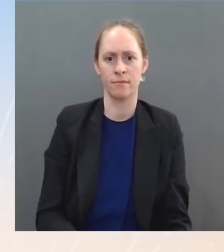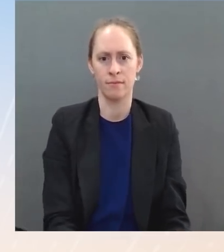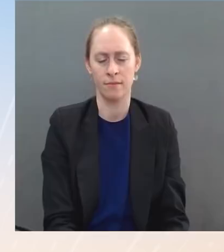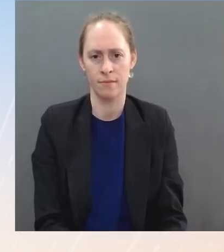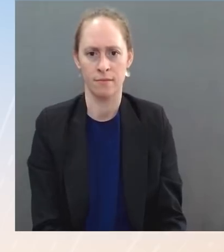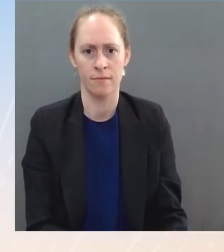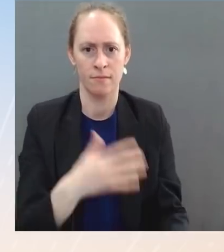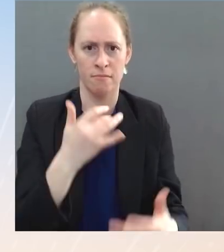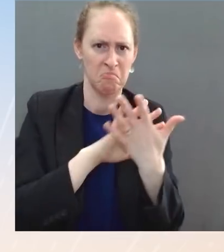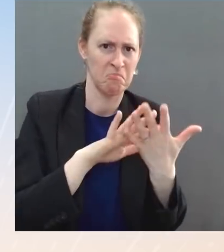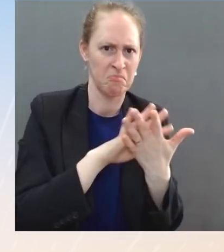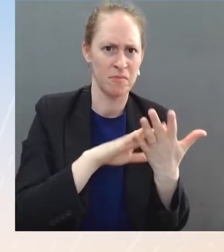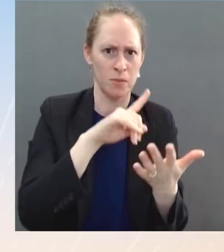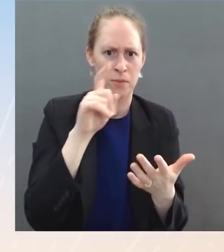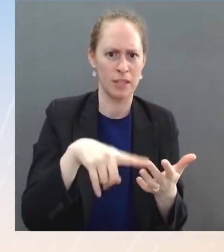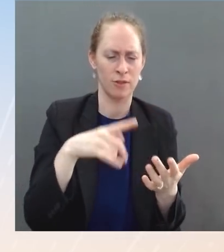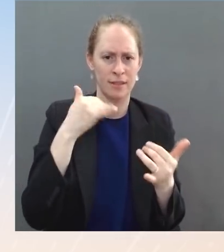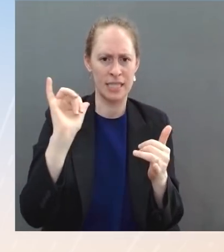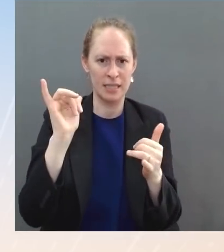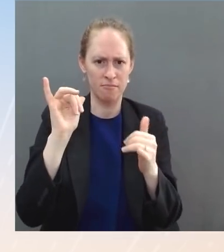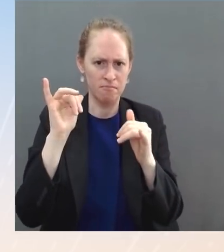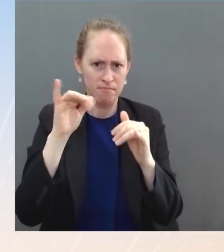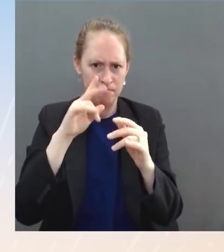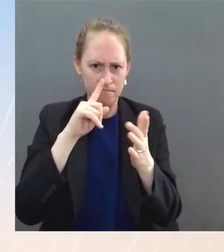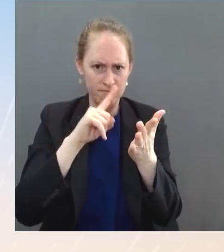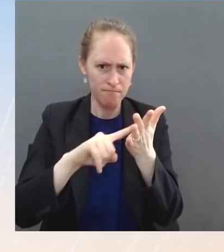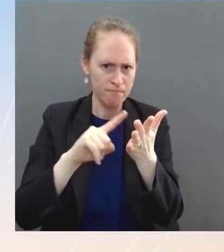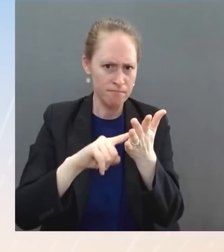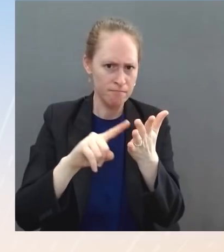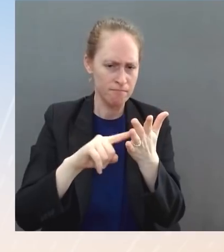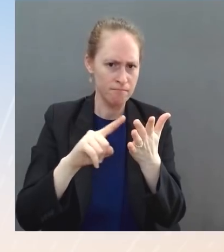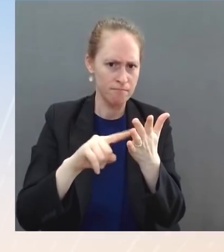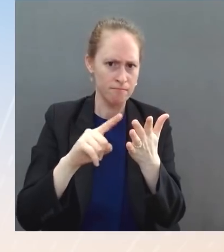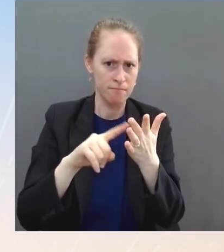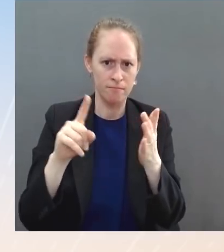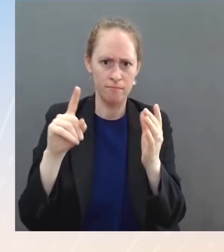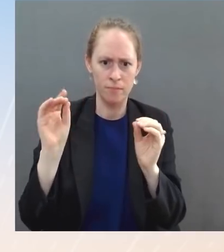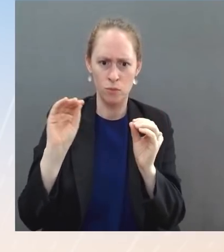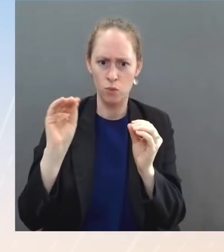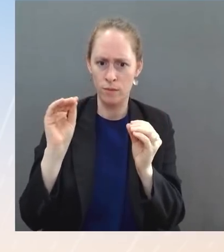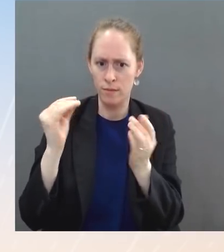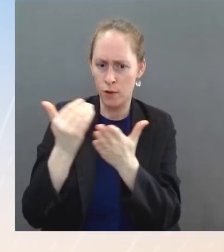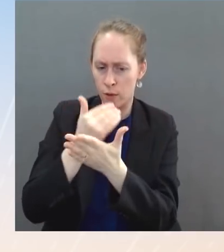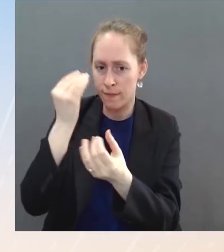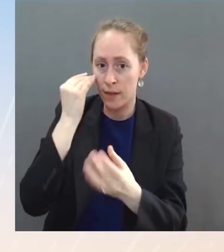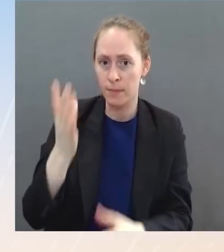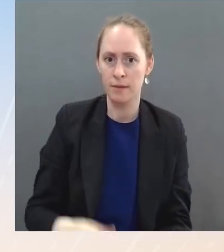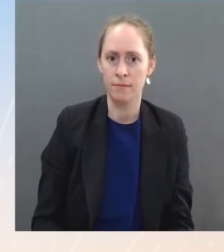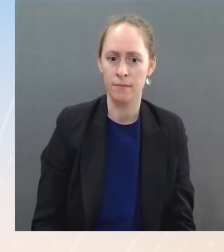so I don't have any prediction of that at this point in time. The Press: And then on his approval rating: When he came into office last year,